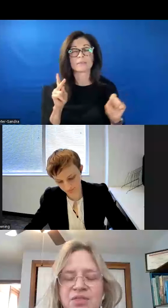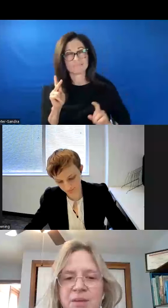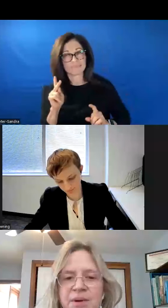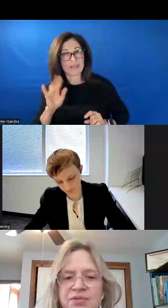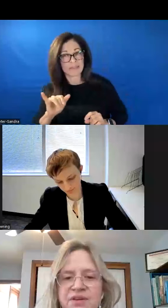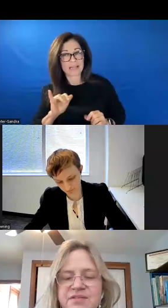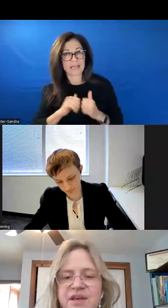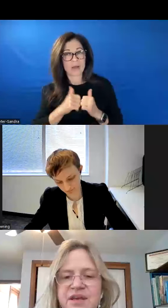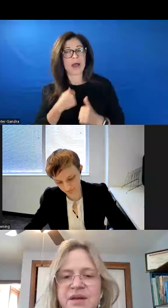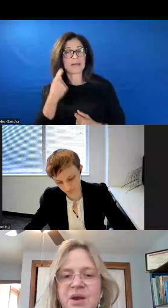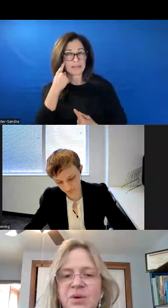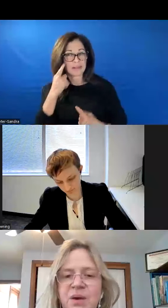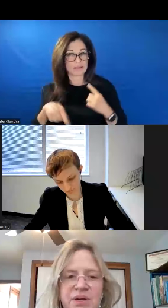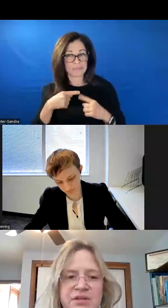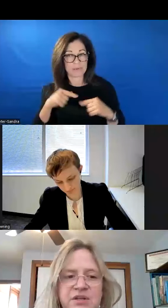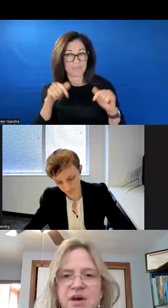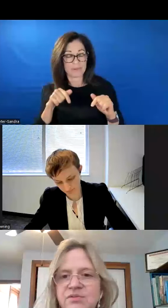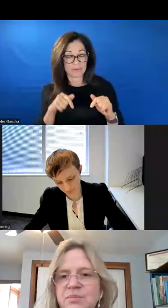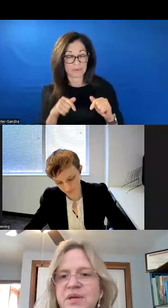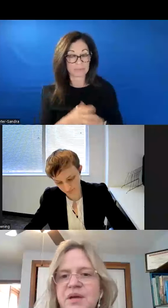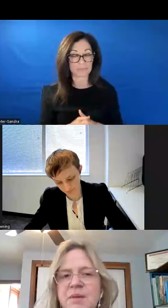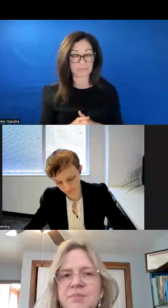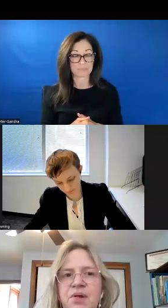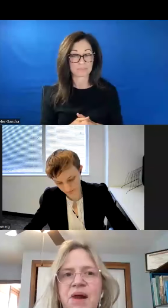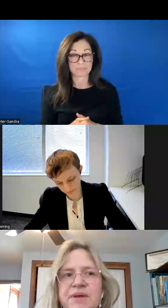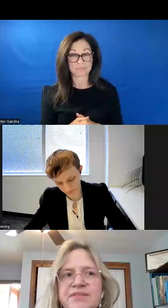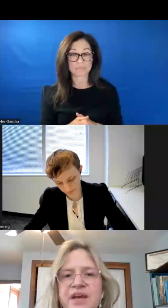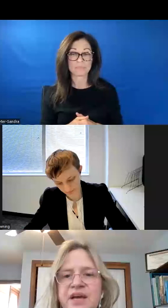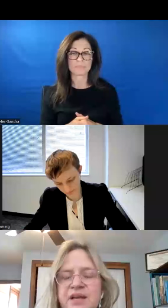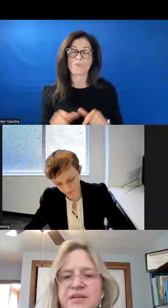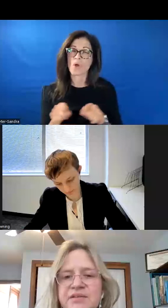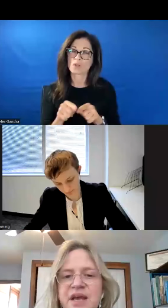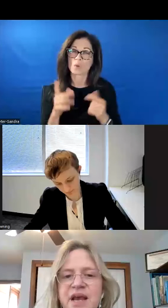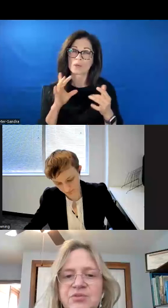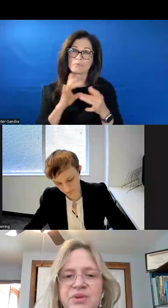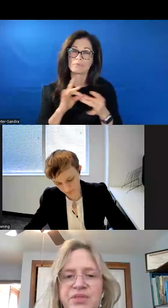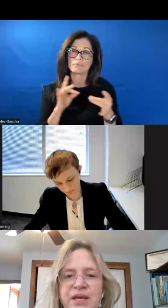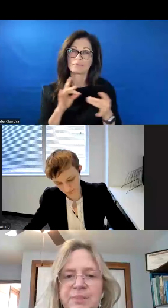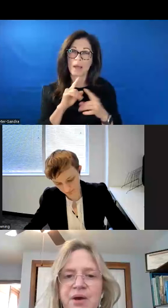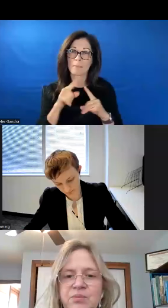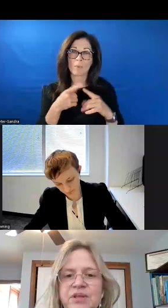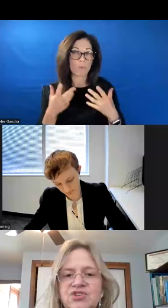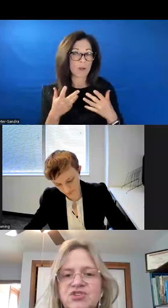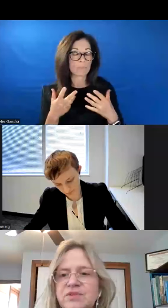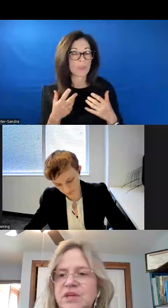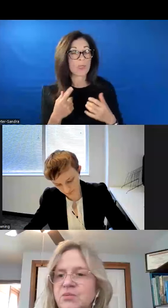I WANT TO MAKE A COUPLE OF COMMENTS ON AS WE THINK ABOUT SHIFTING